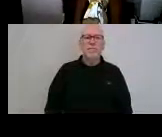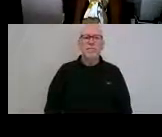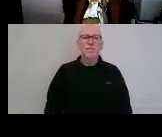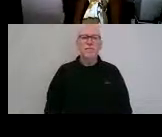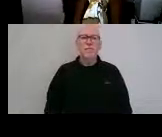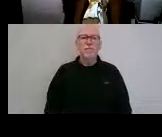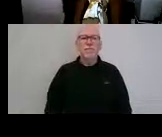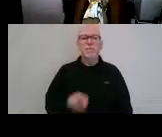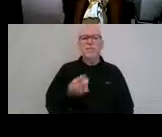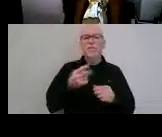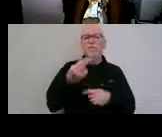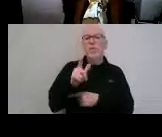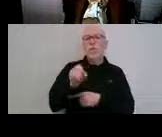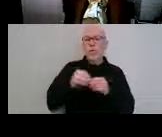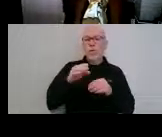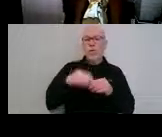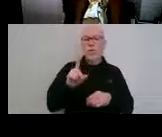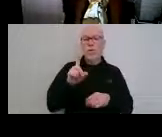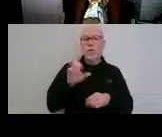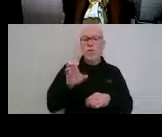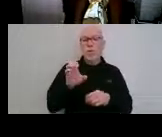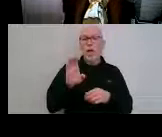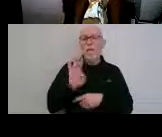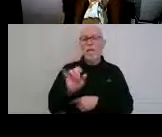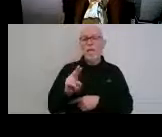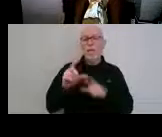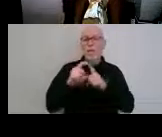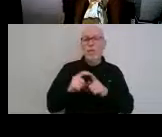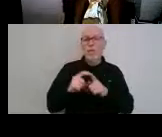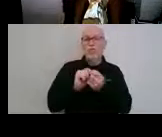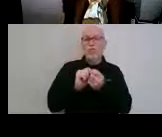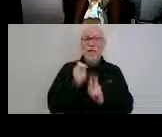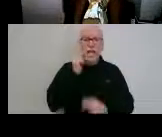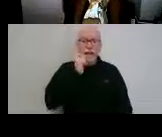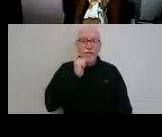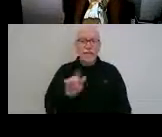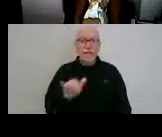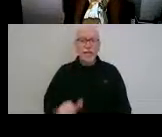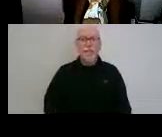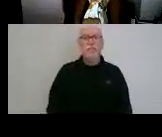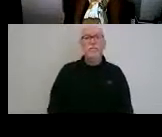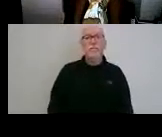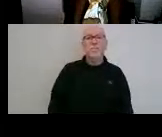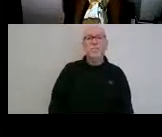More than 100 billion words are translated every day. Lift your hand. Thank you very much for your help.